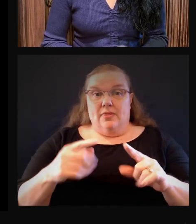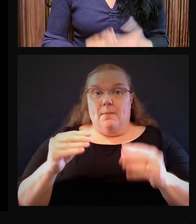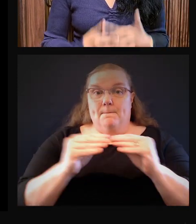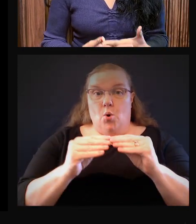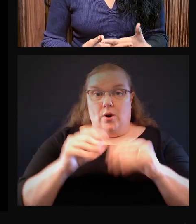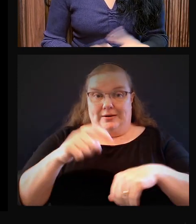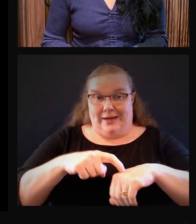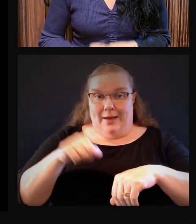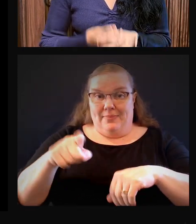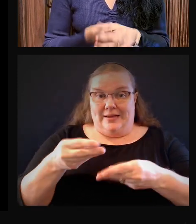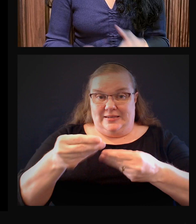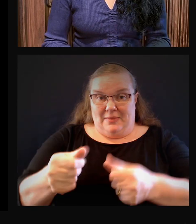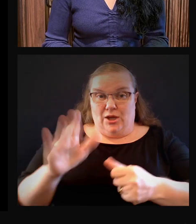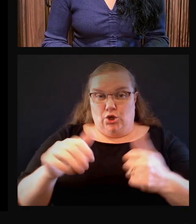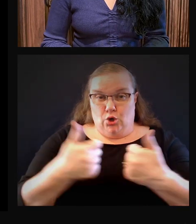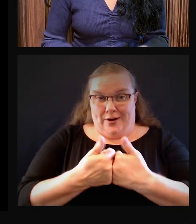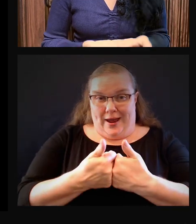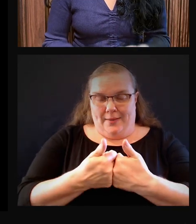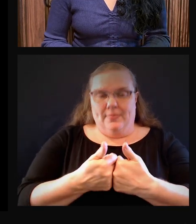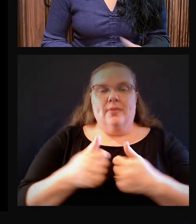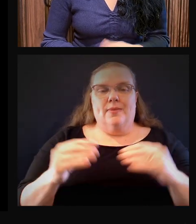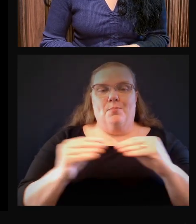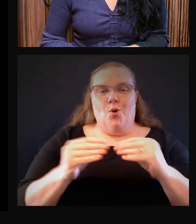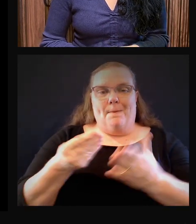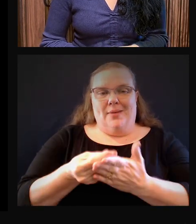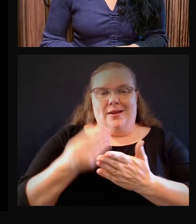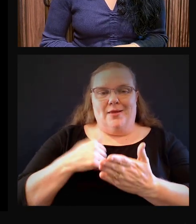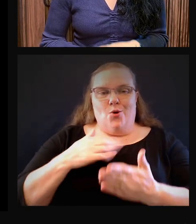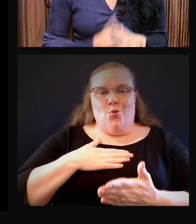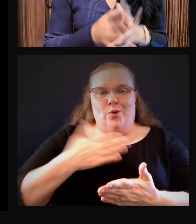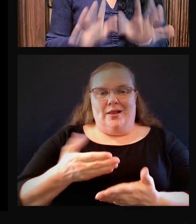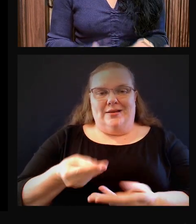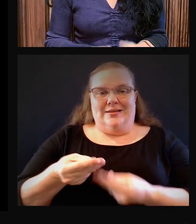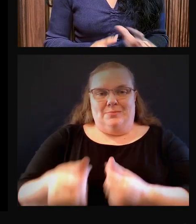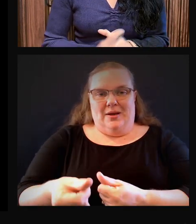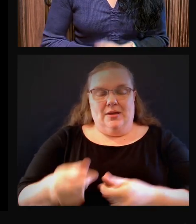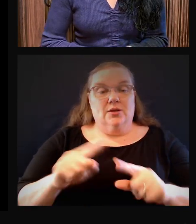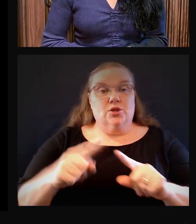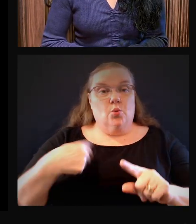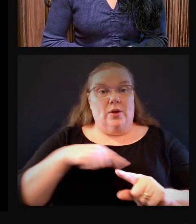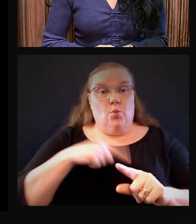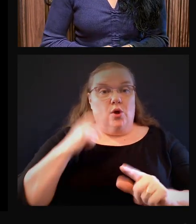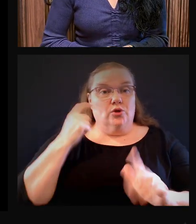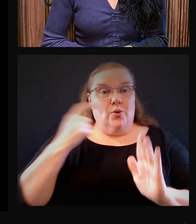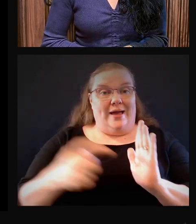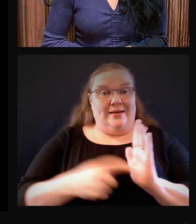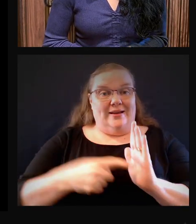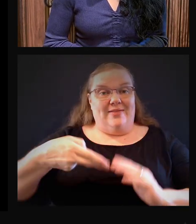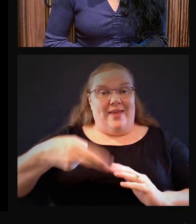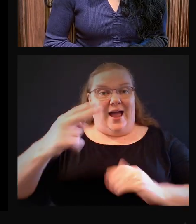So our goal is to help you identify these high-risk churn players before and take the appropriate steps